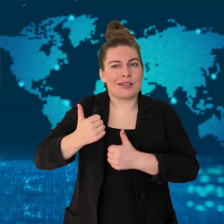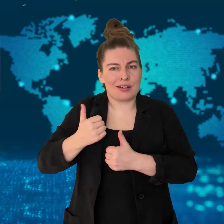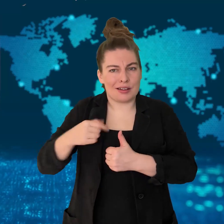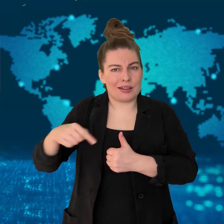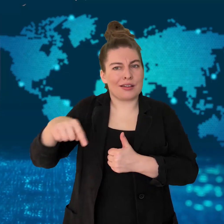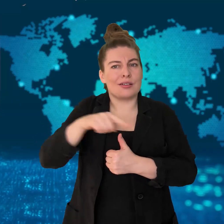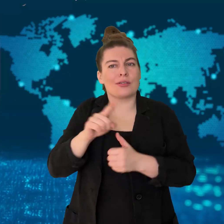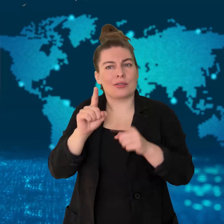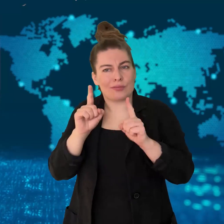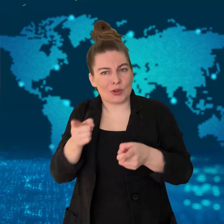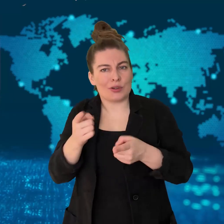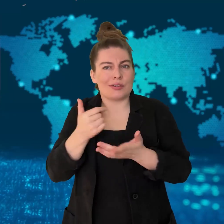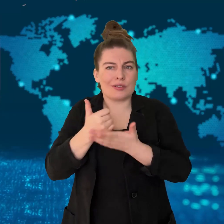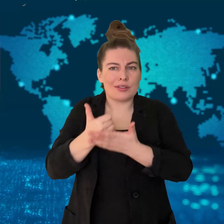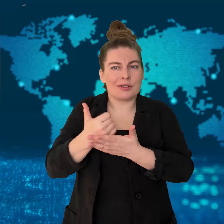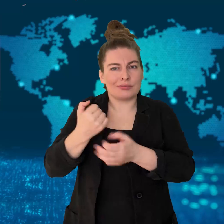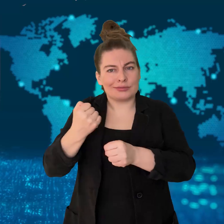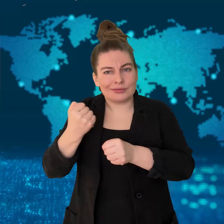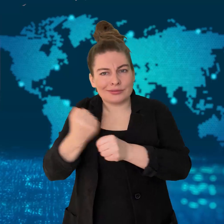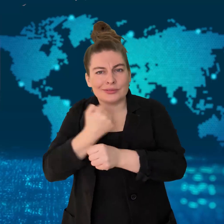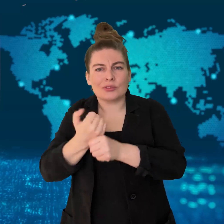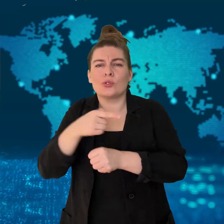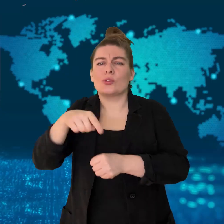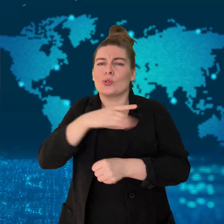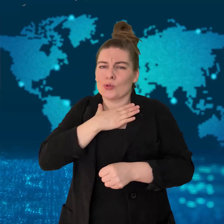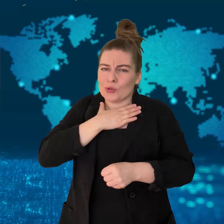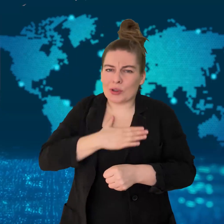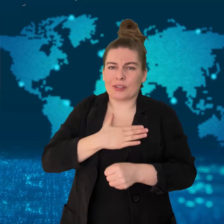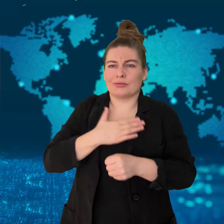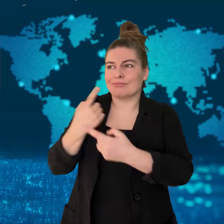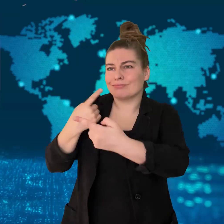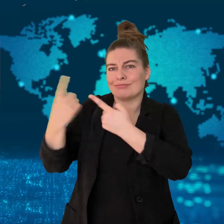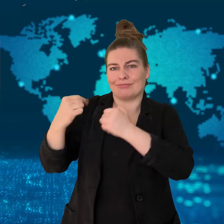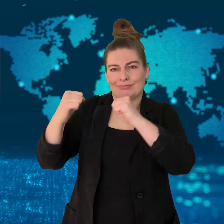guarantee respect if any deal is signed.